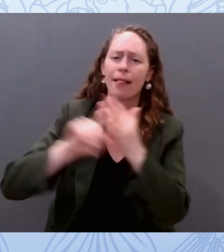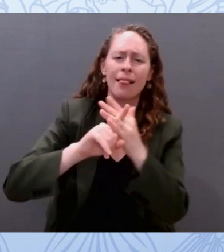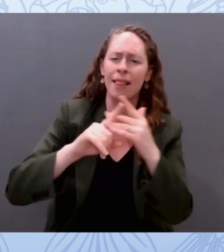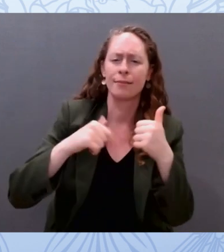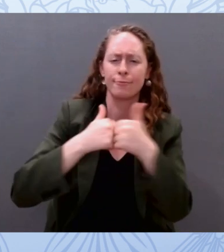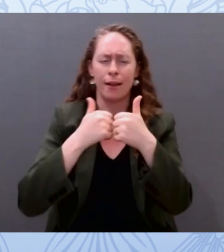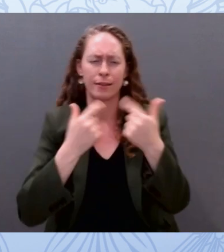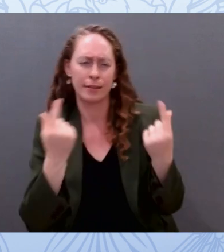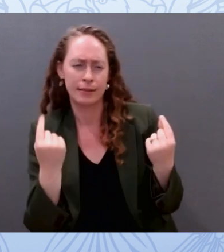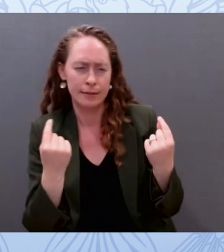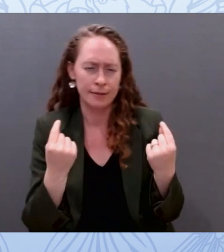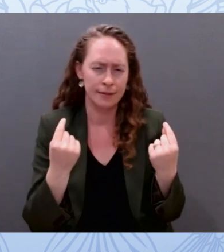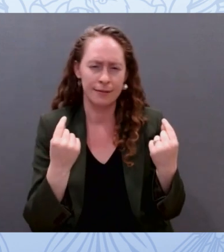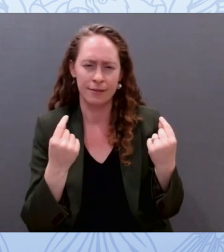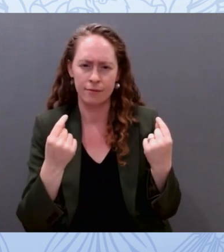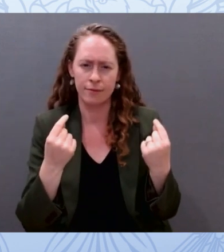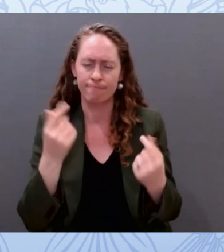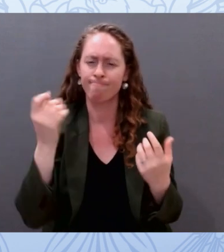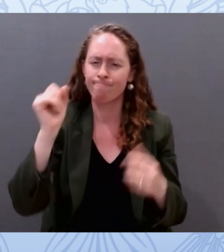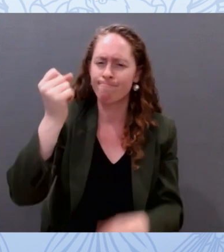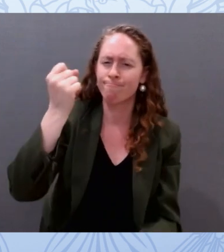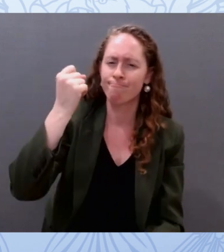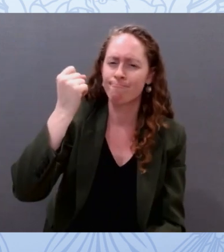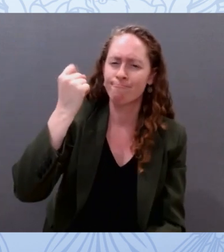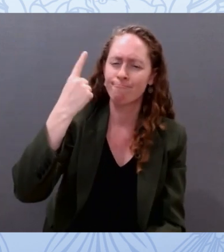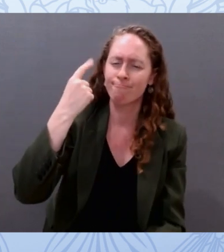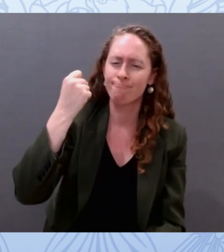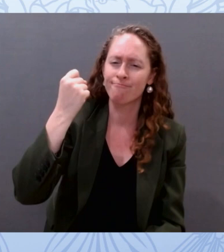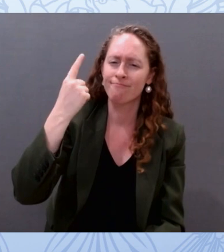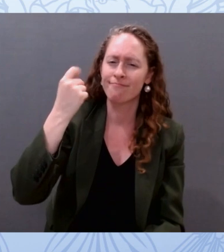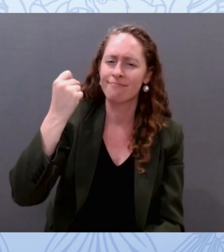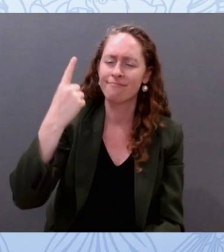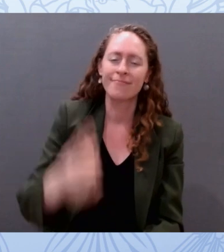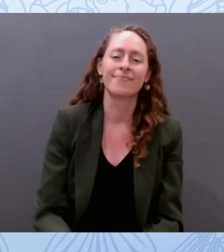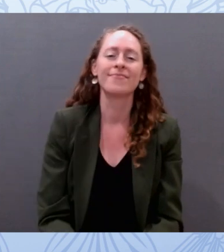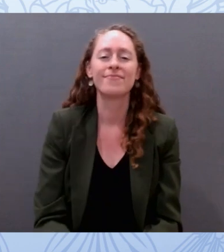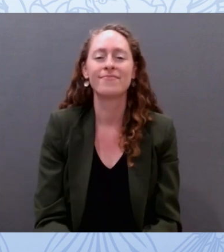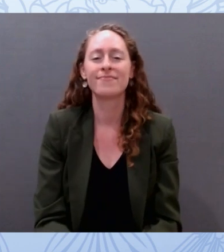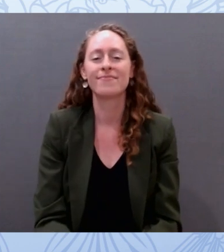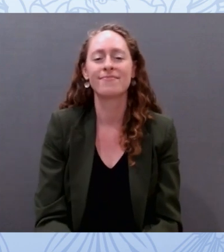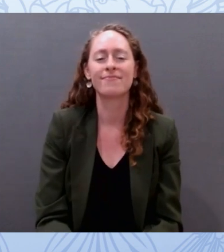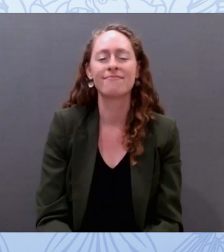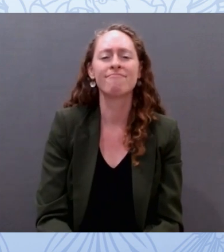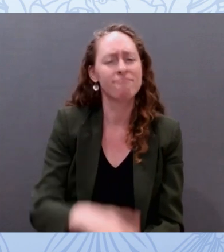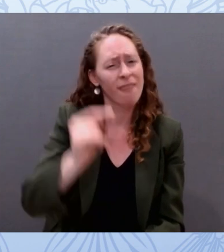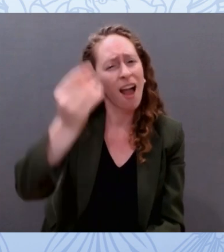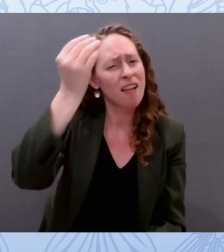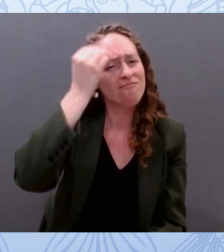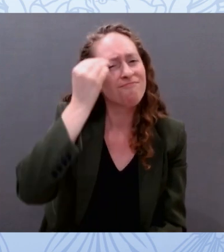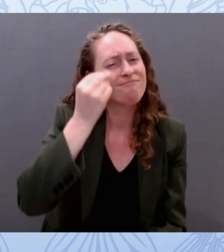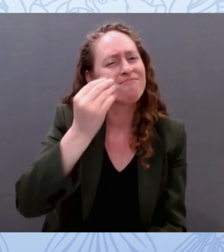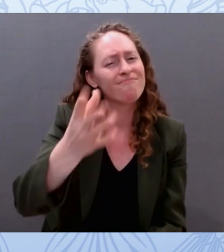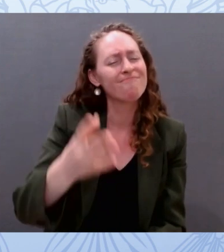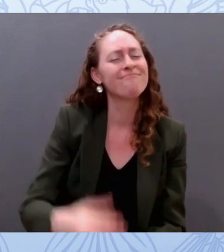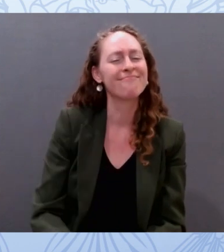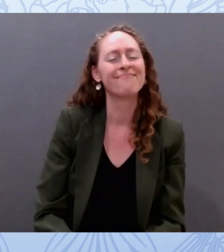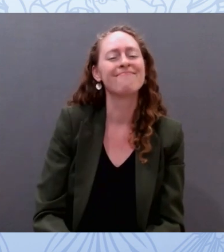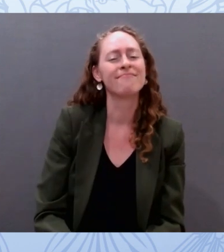My charge to you is this. Never forget your path. The people who brought you here